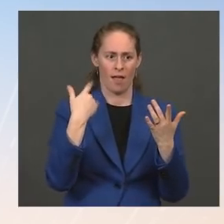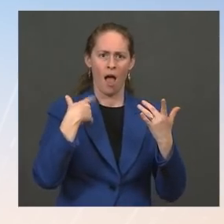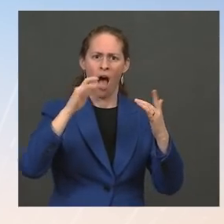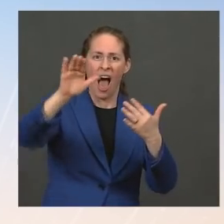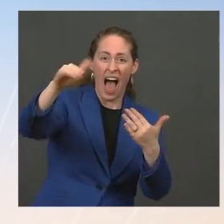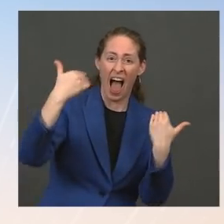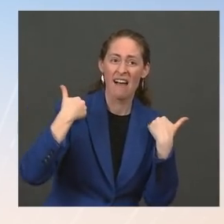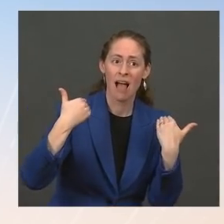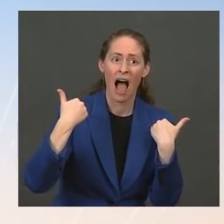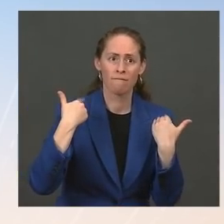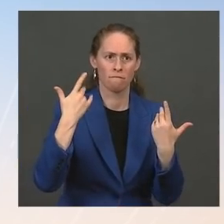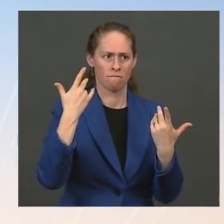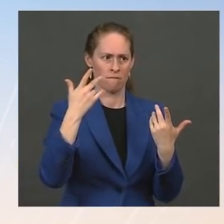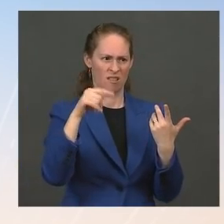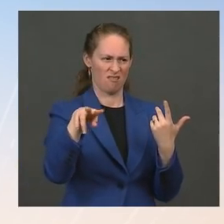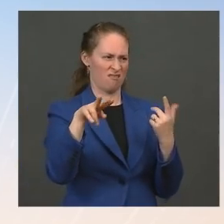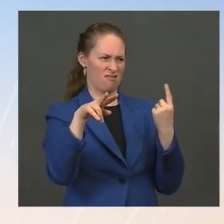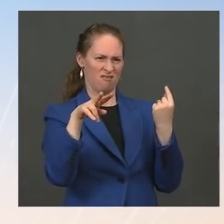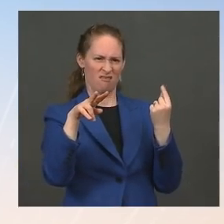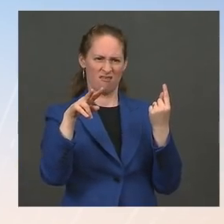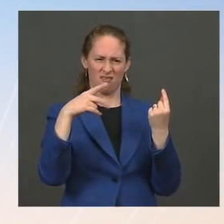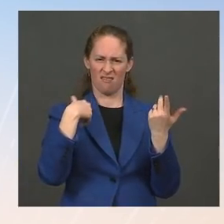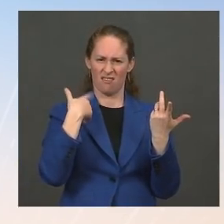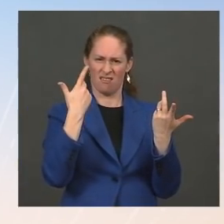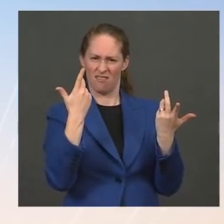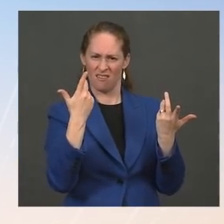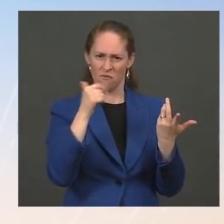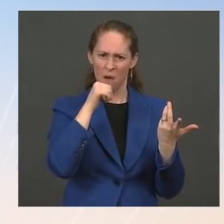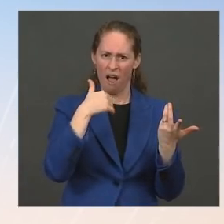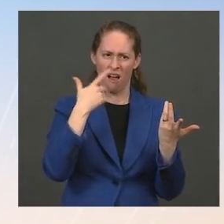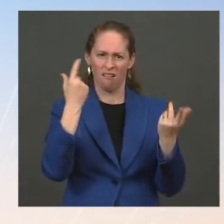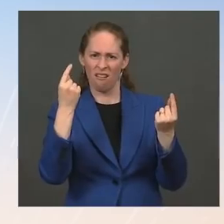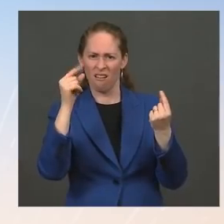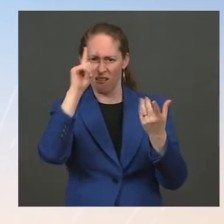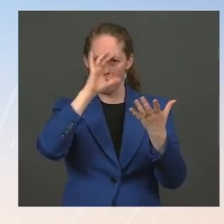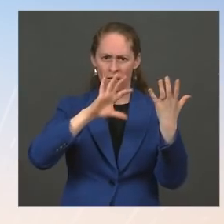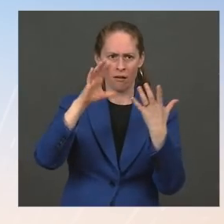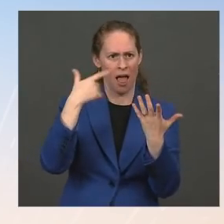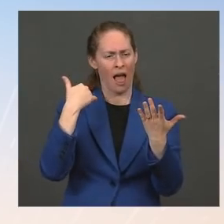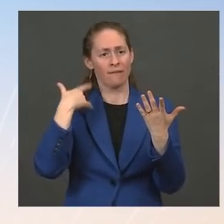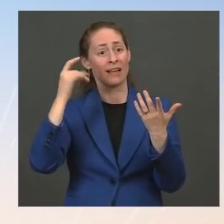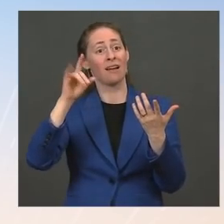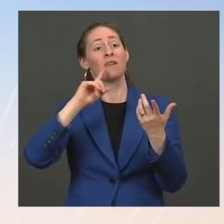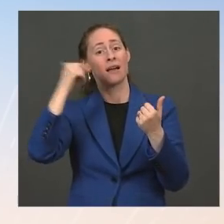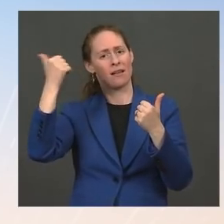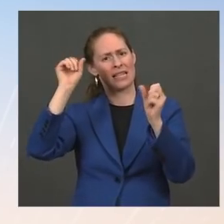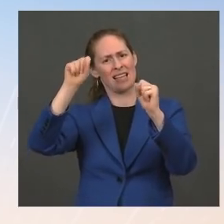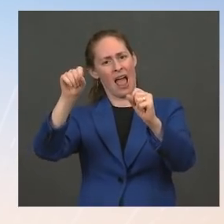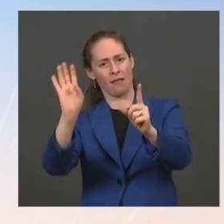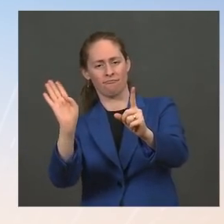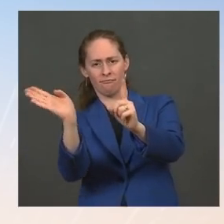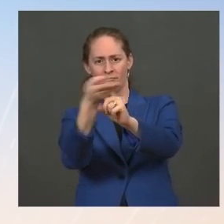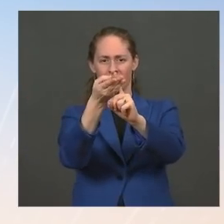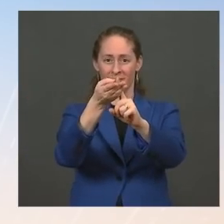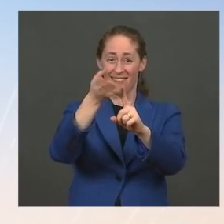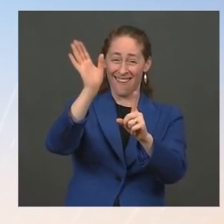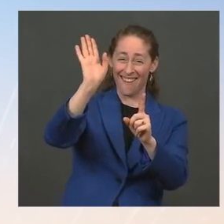selling -- including a trip to Minnesota tomorrow, including a couple of trips he already took. And our message is very clear and coordinated